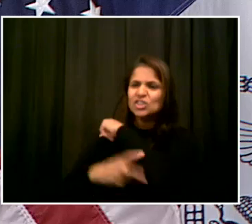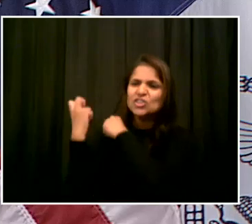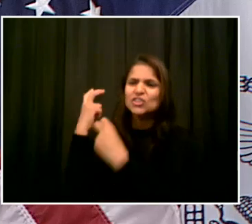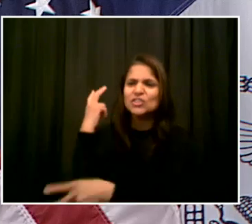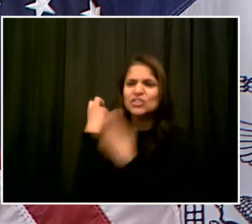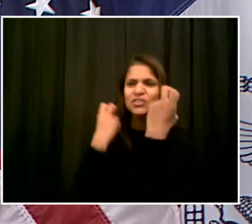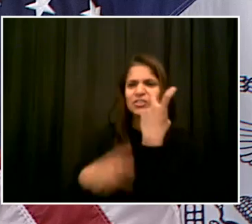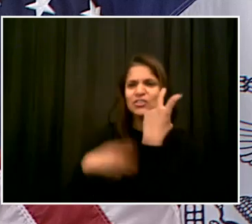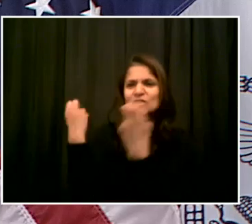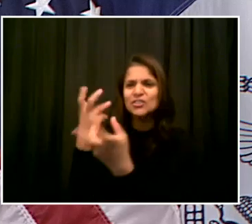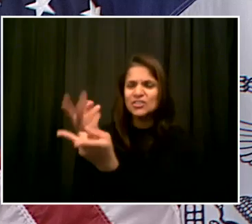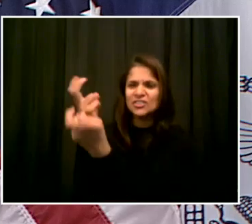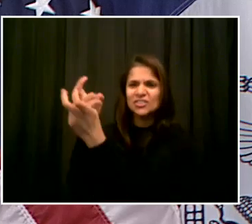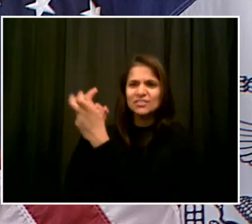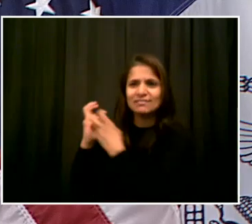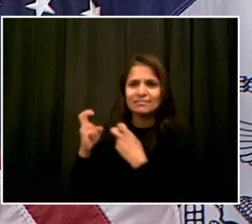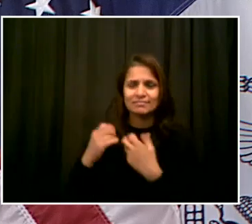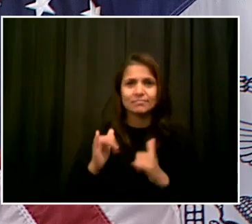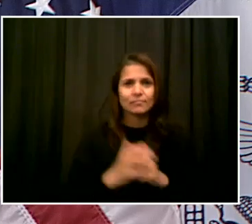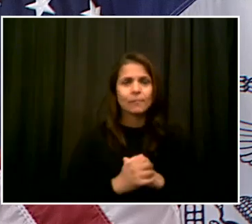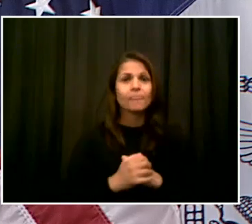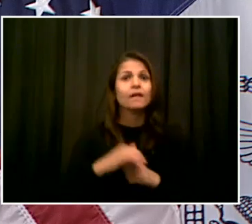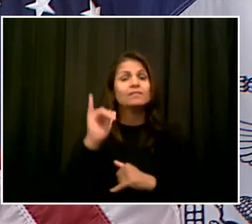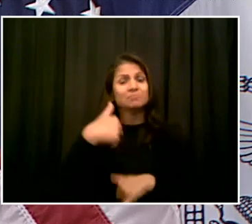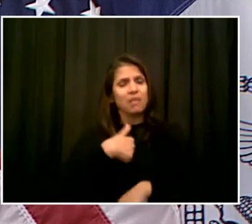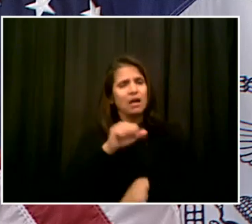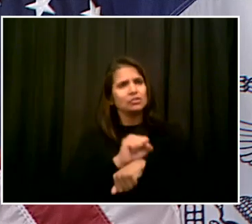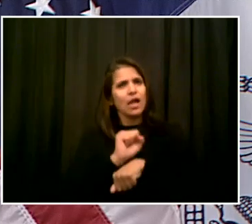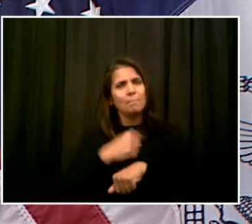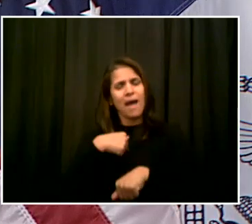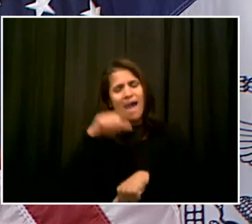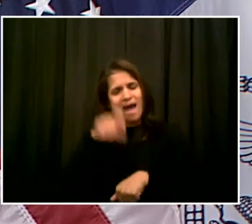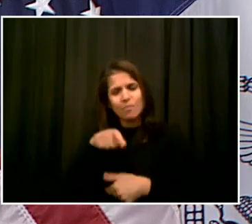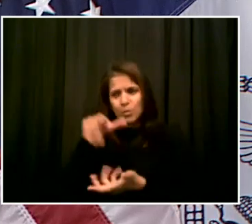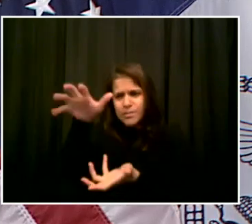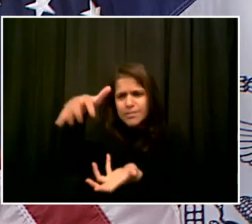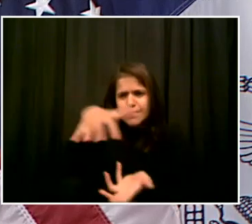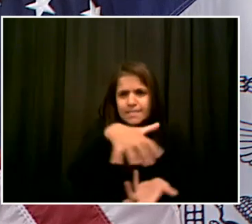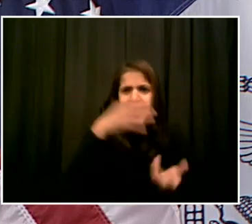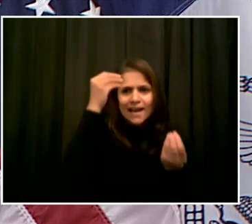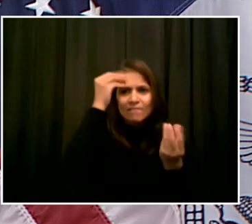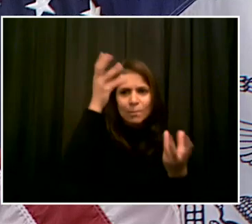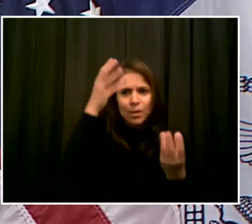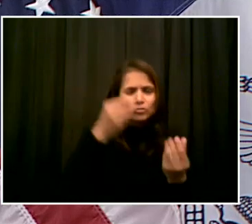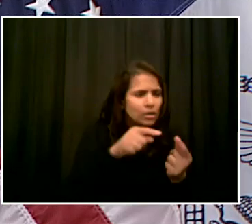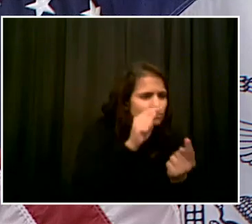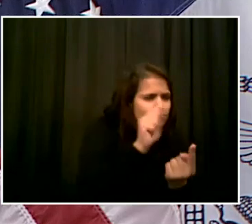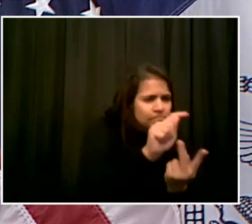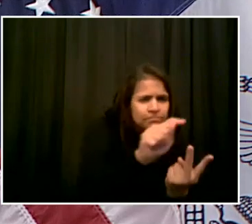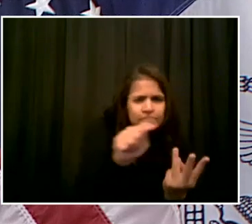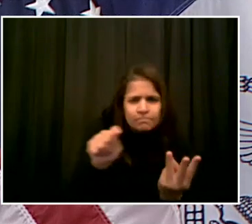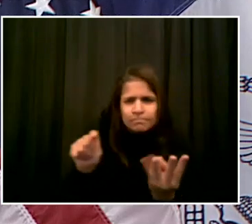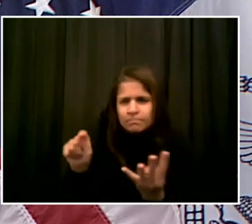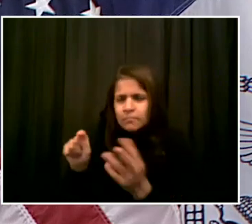IT. SO HTER EIS A PATTERN.